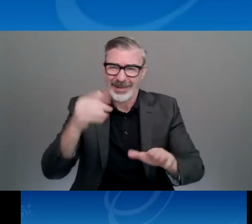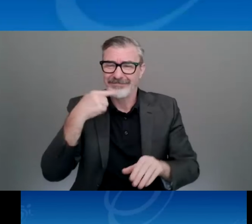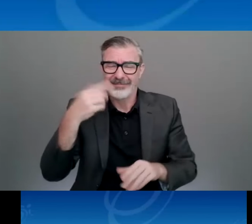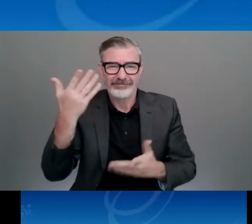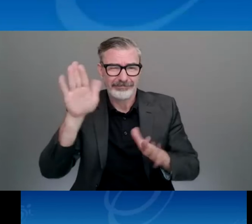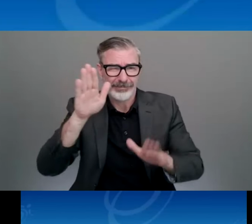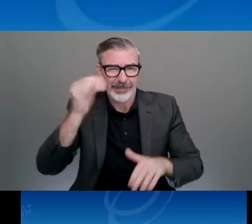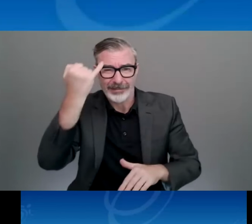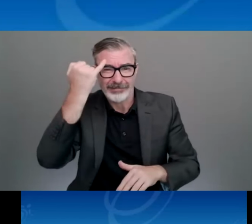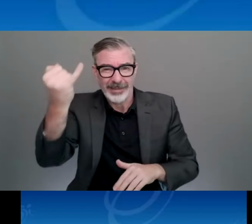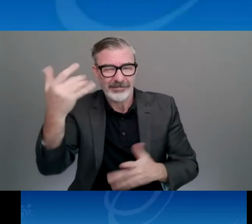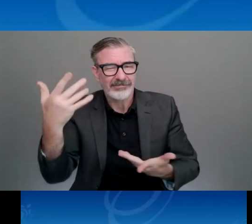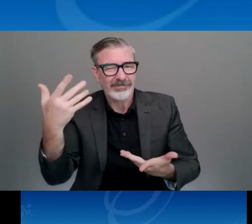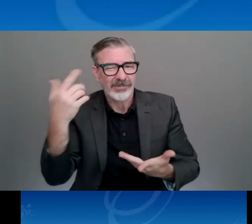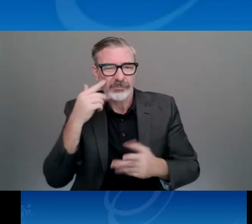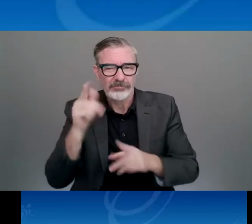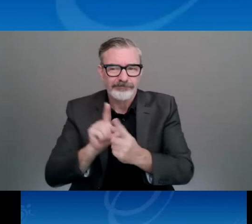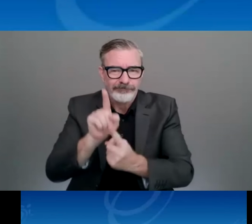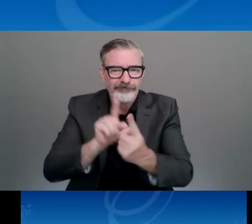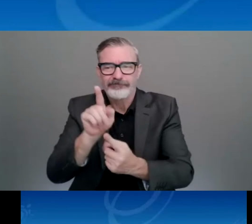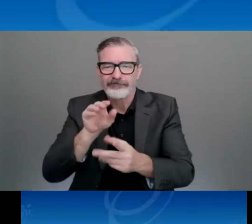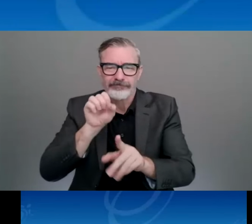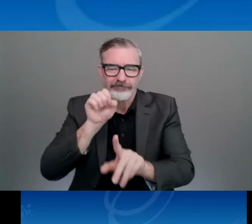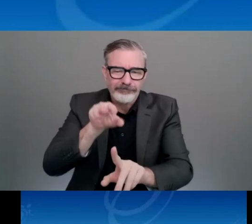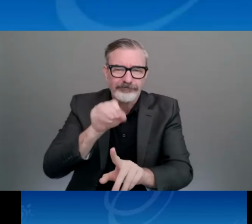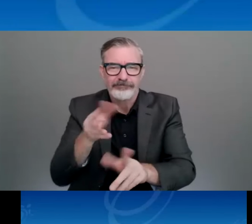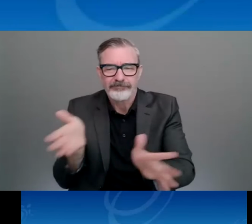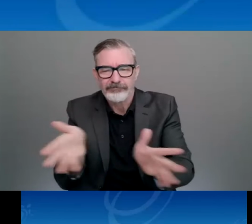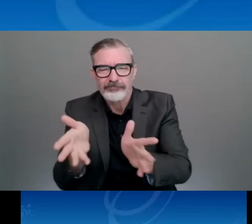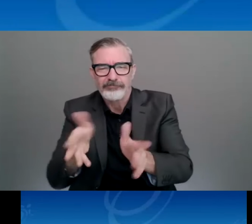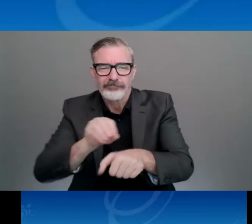And we definitely want to uphold the allies